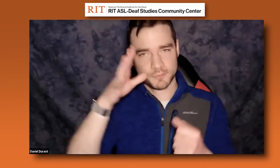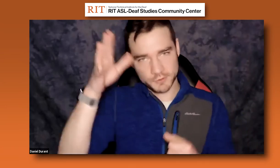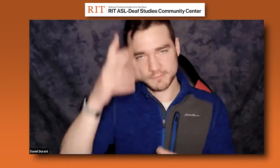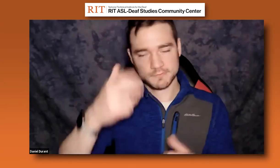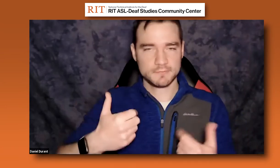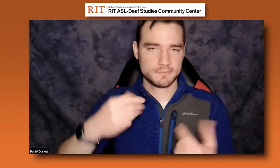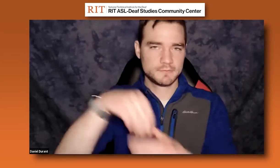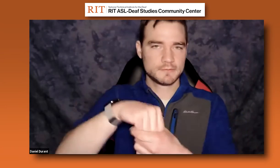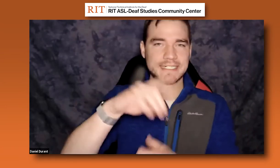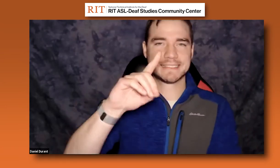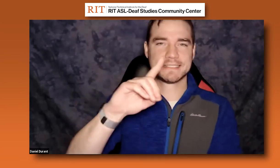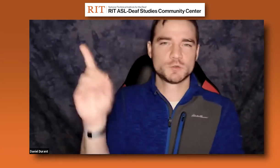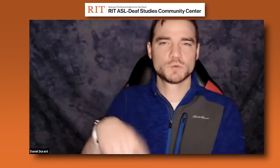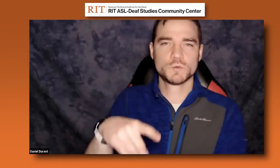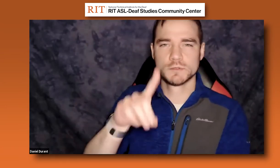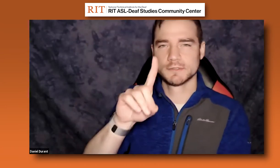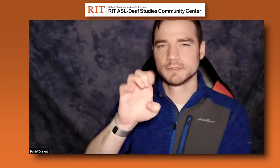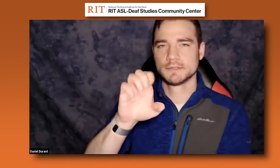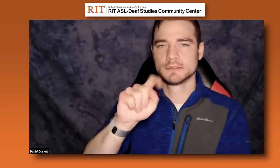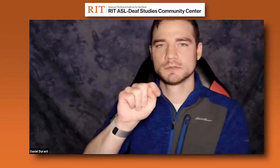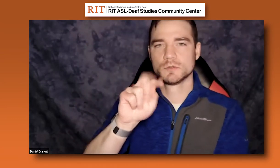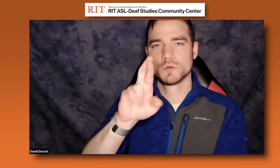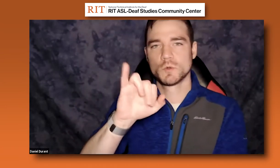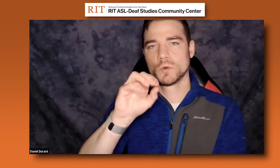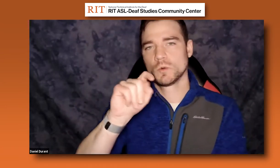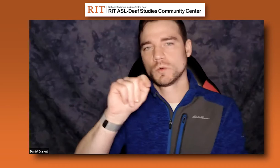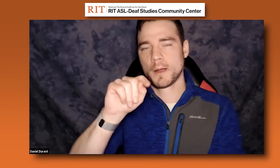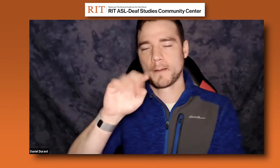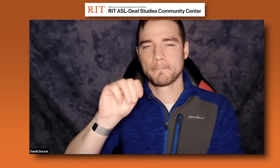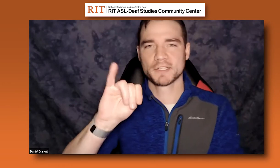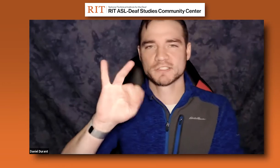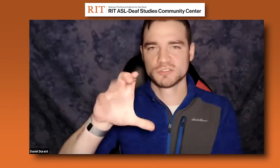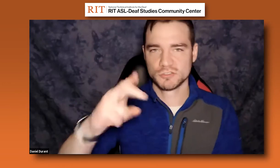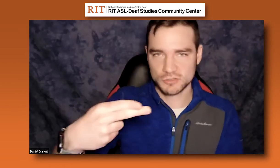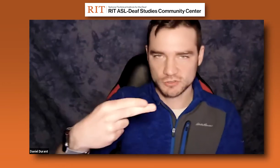Both my parents were in the Detroit, Michigan area.